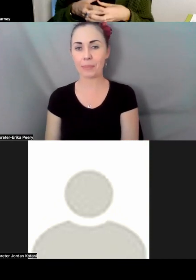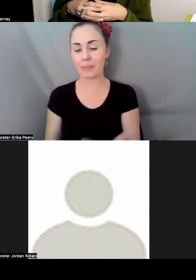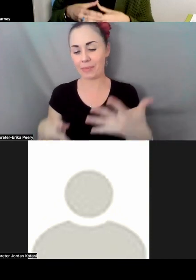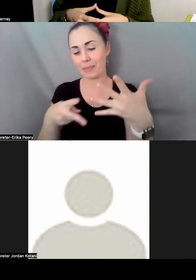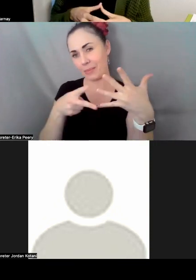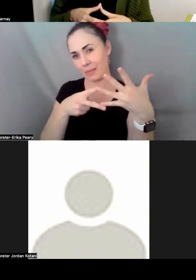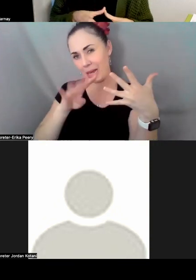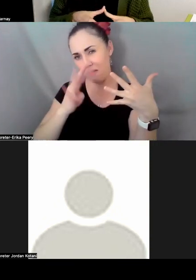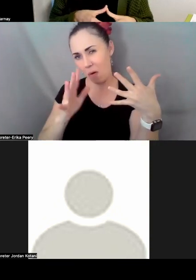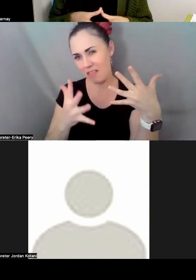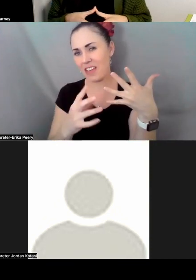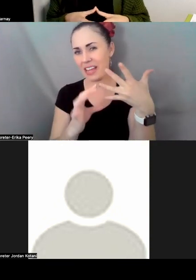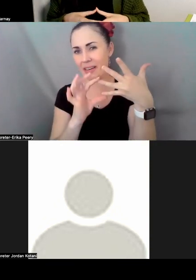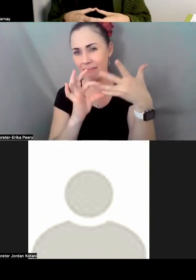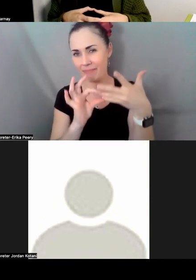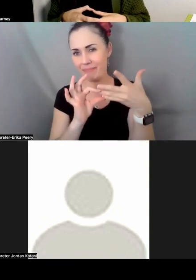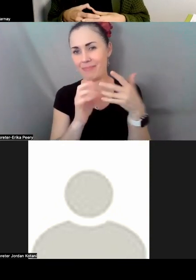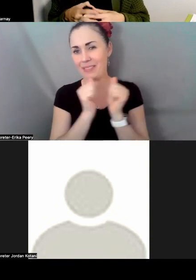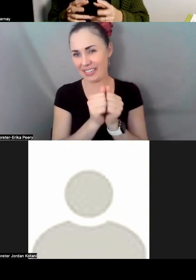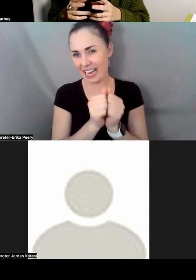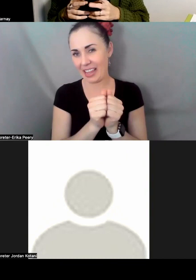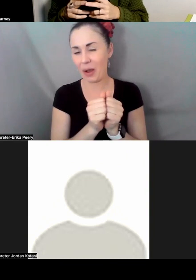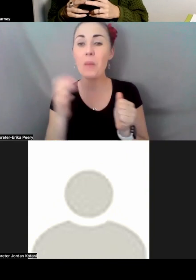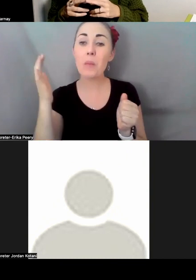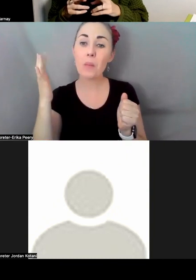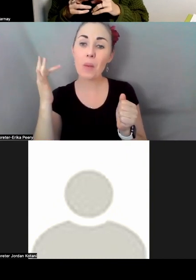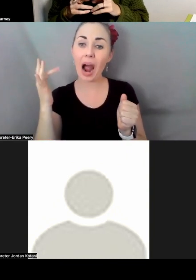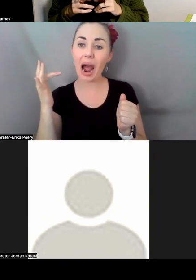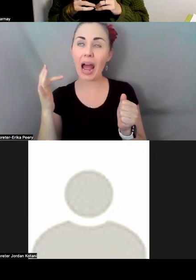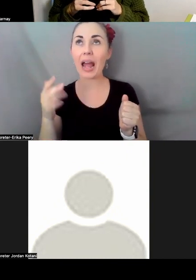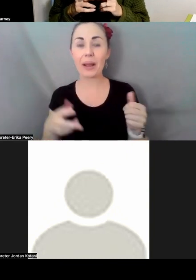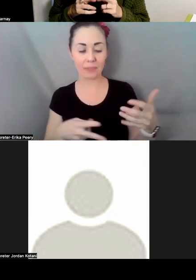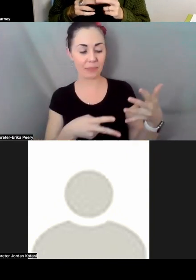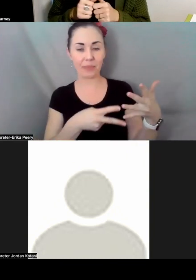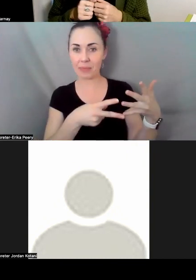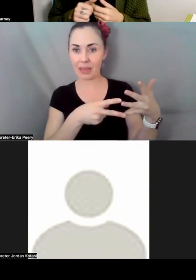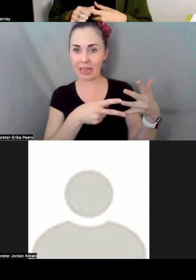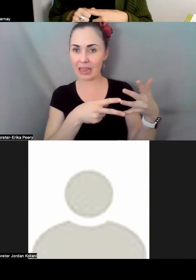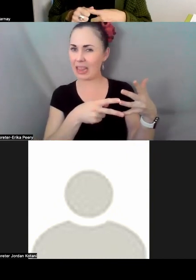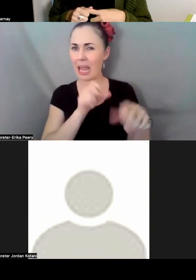Fourth and fifth sense together because they work very, very closely together,